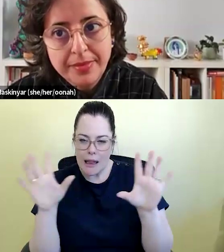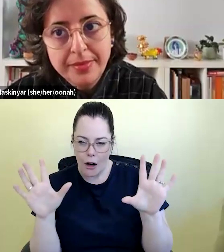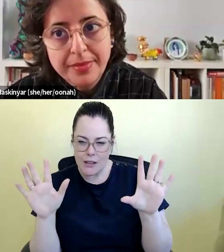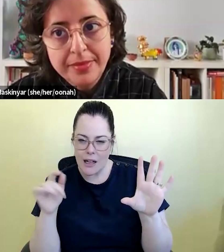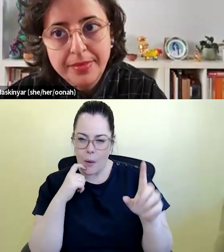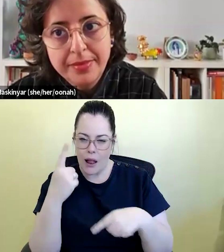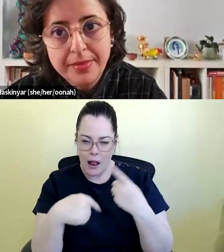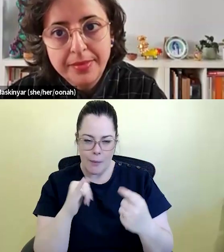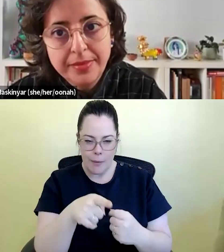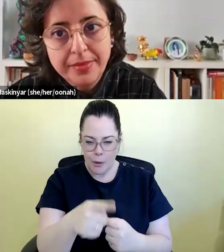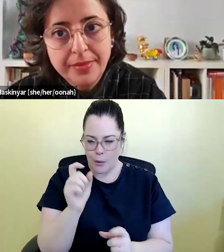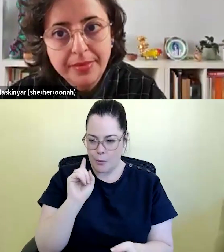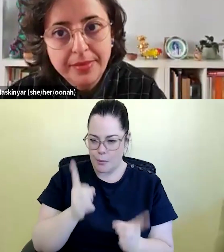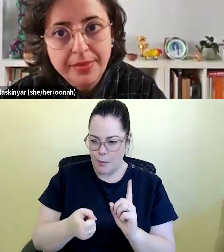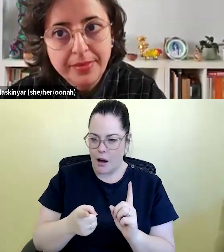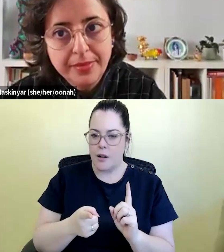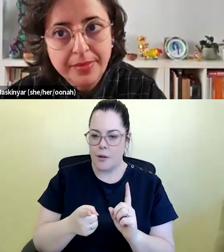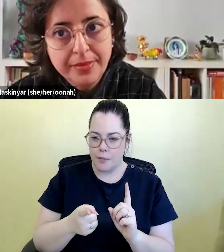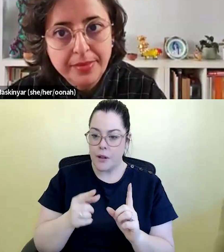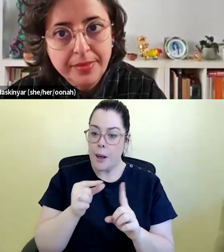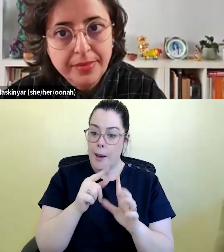McCullough. 'RP assessments able to apply? -- Are peer assesments able to apply?'? Yes....